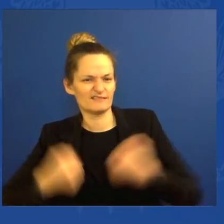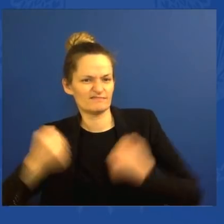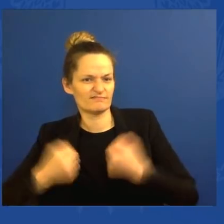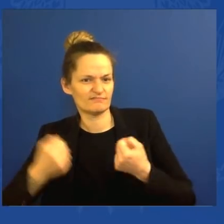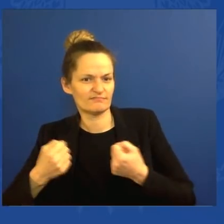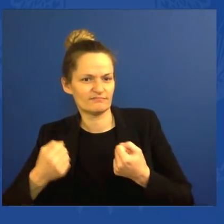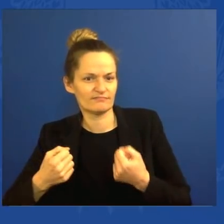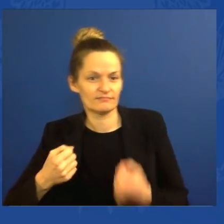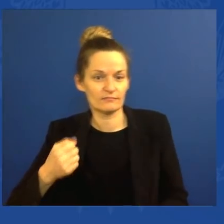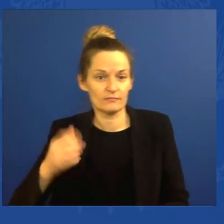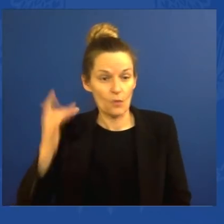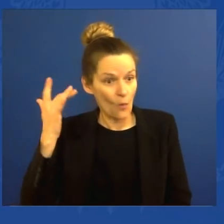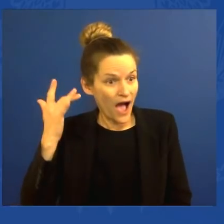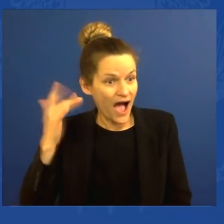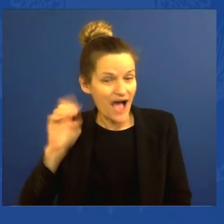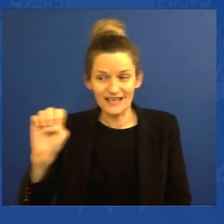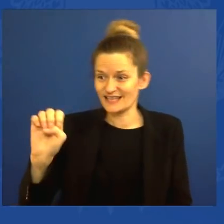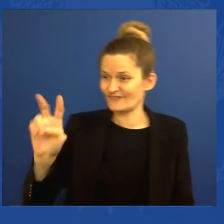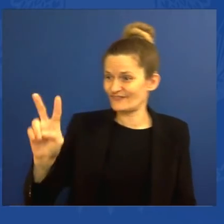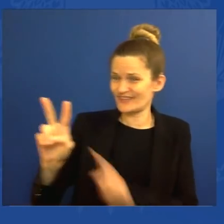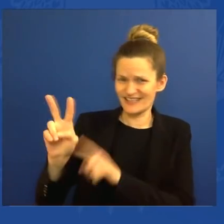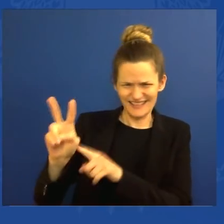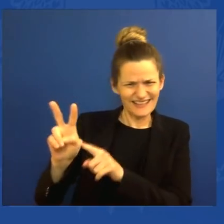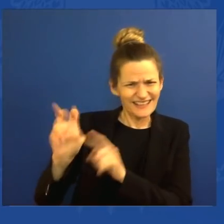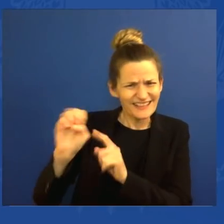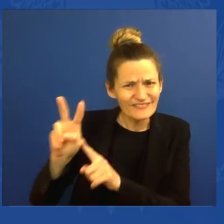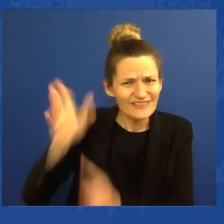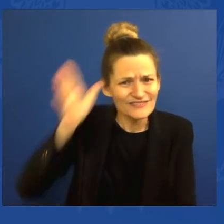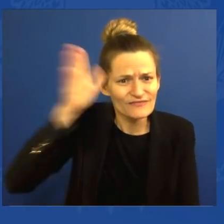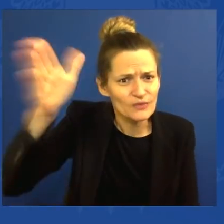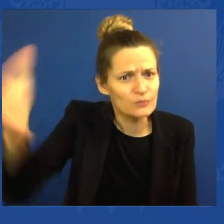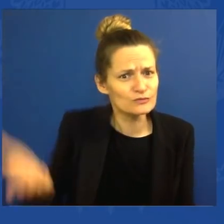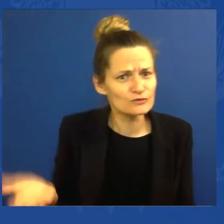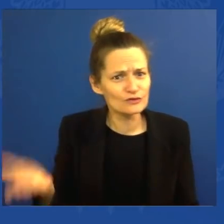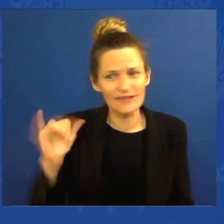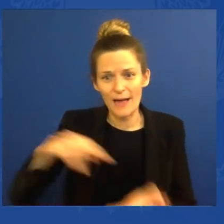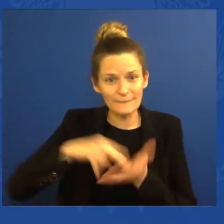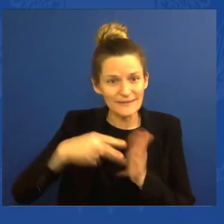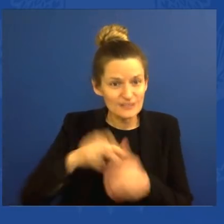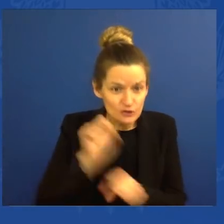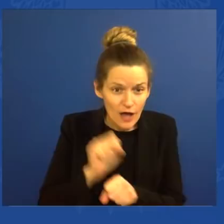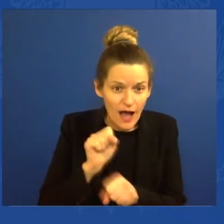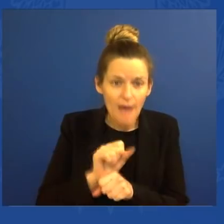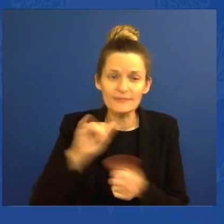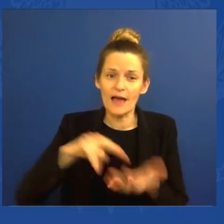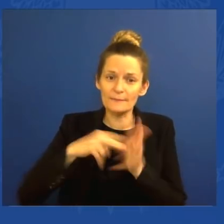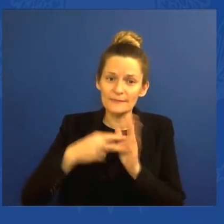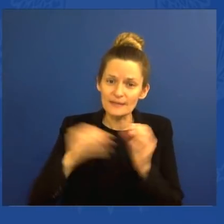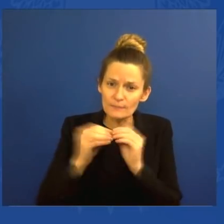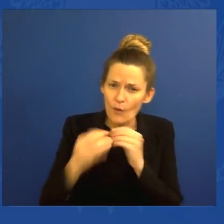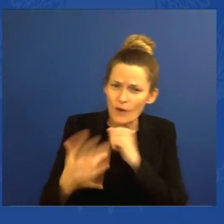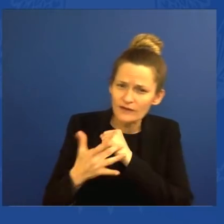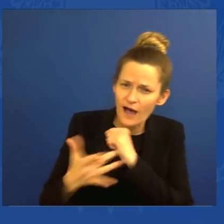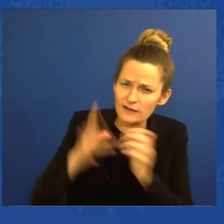and increasing the technological breakthroughs. And so, at any rate, I think what you're doing really matters.